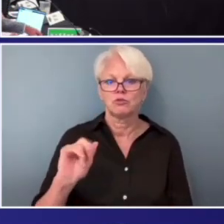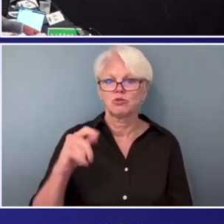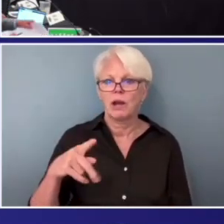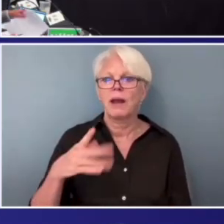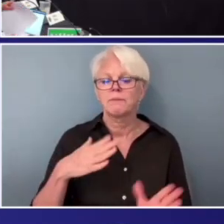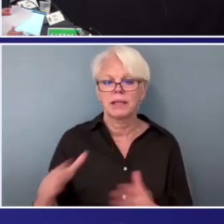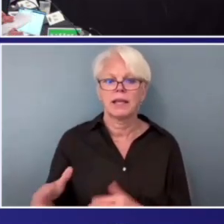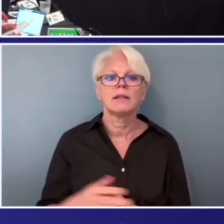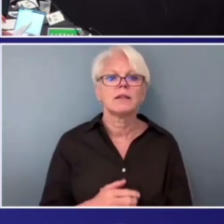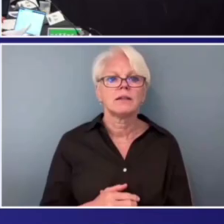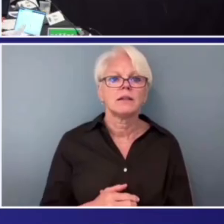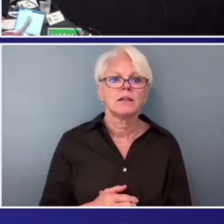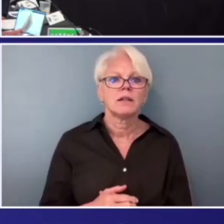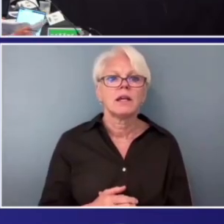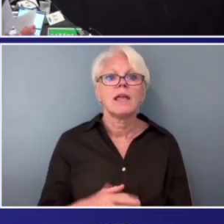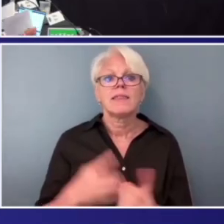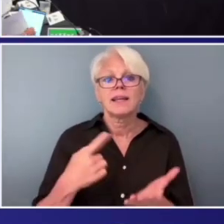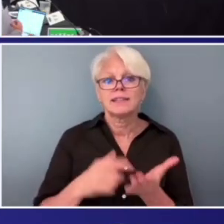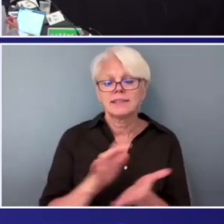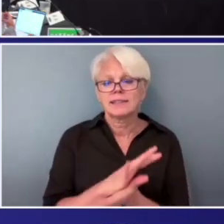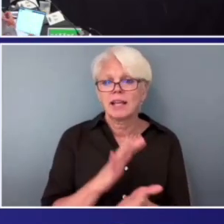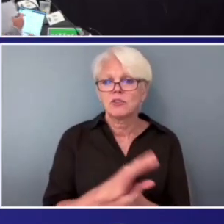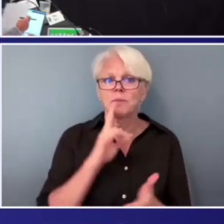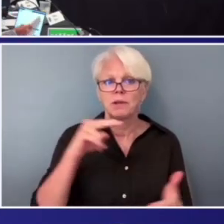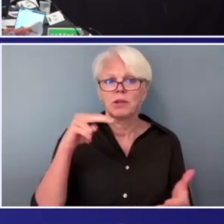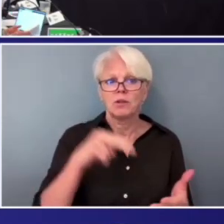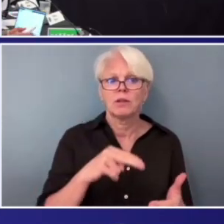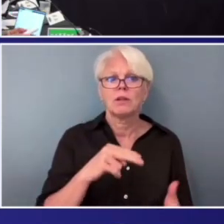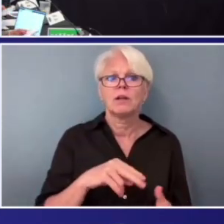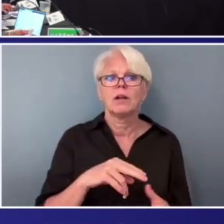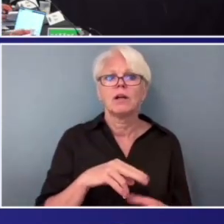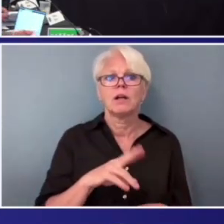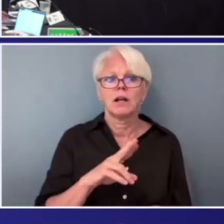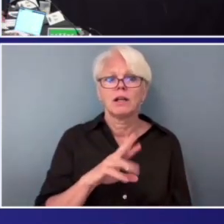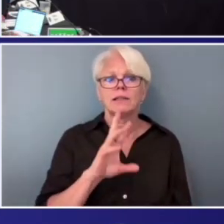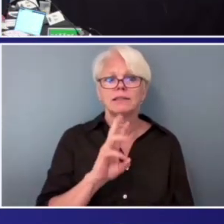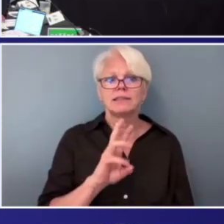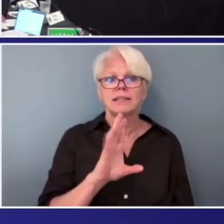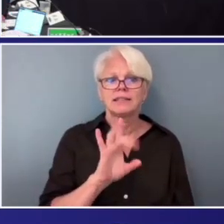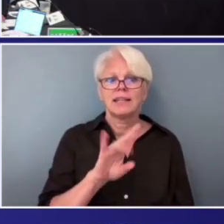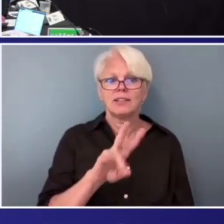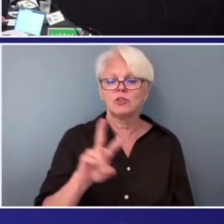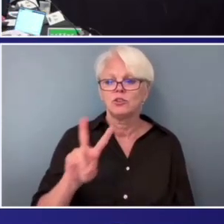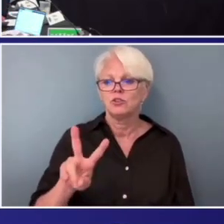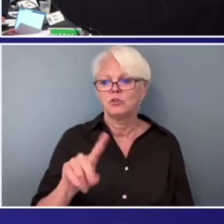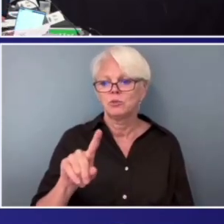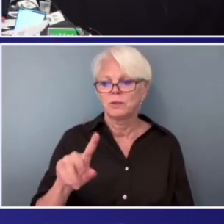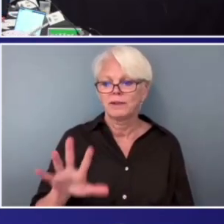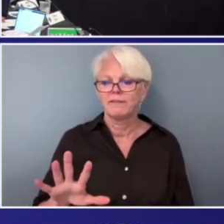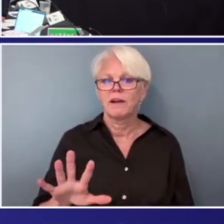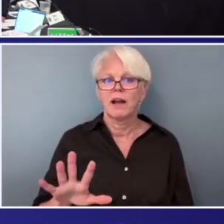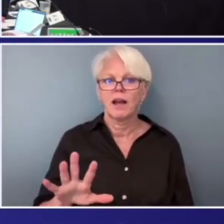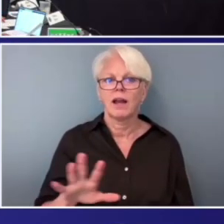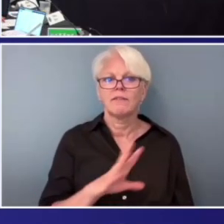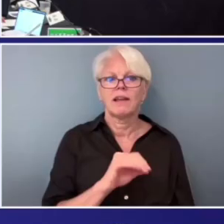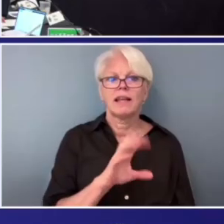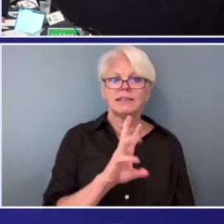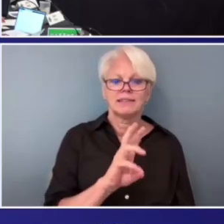The discussion paper that you should be looking at is, of course, the one with 682.215 and 685.209.